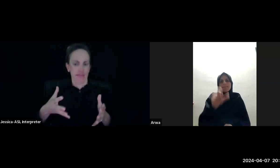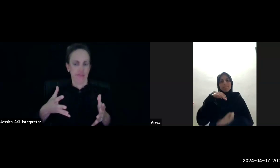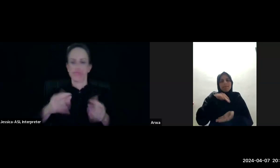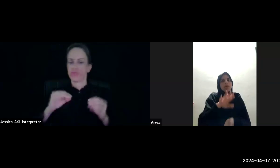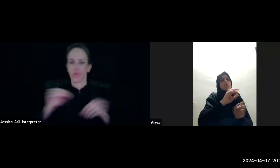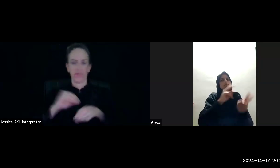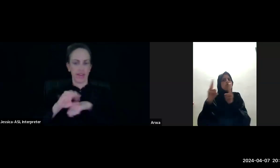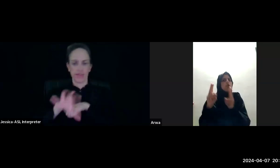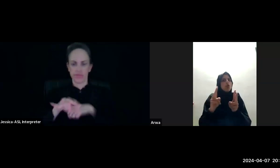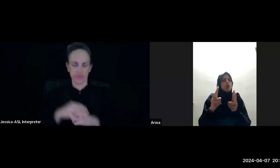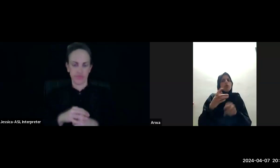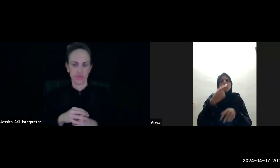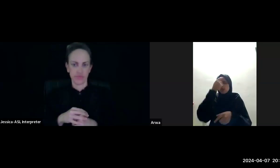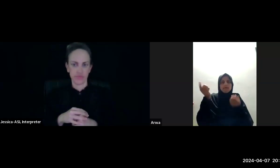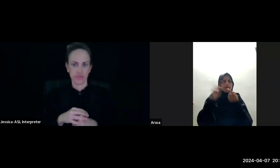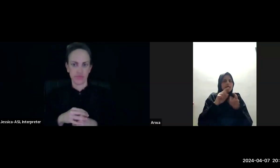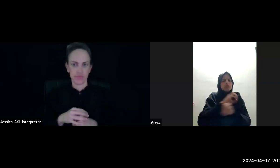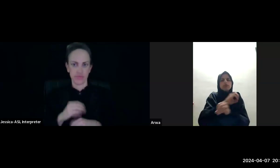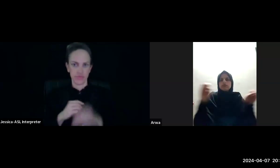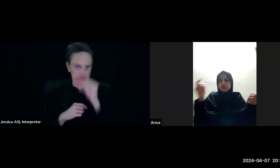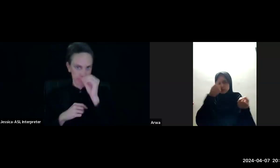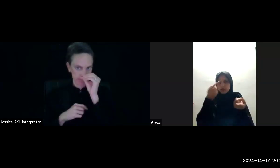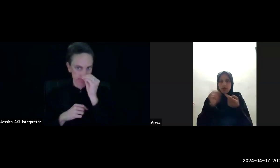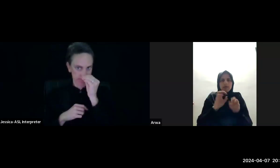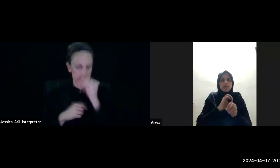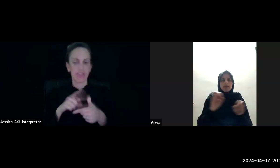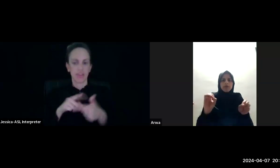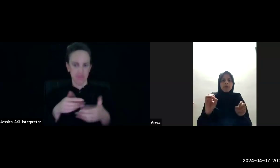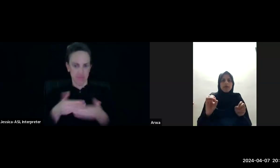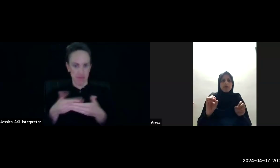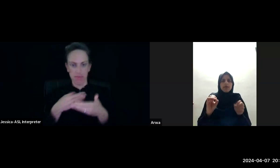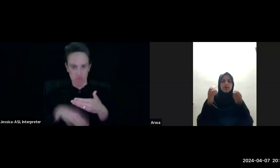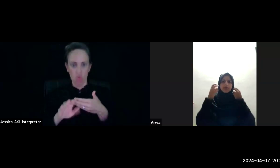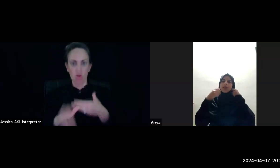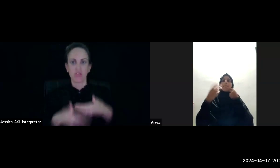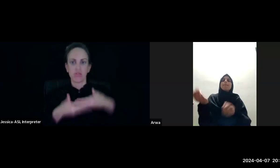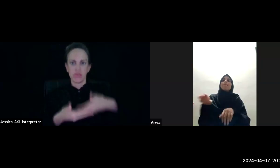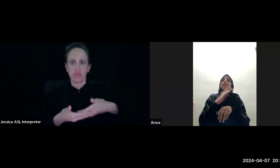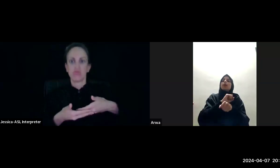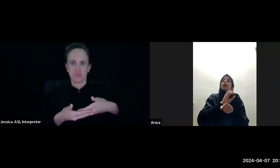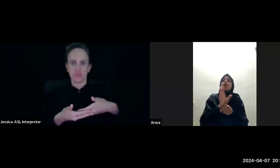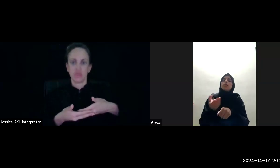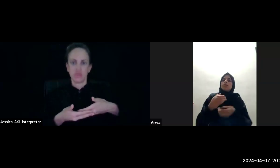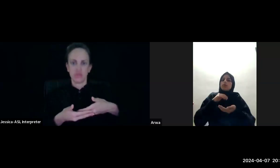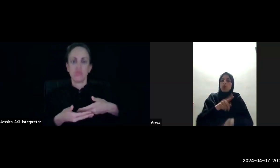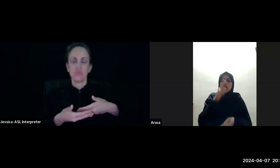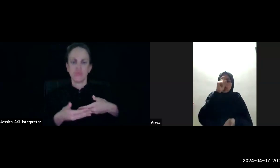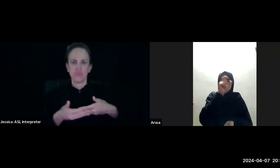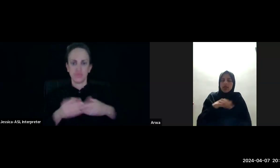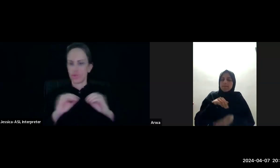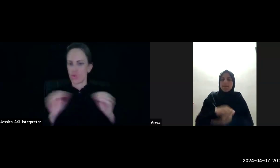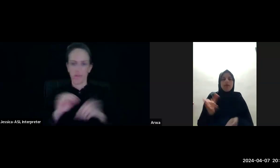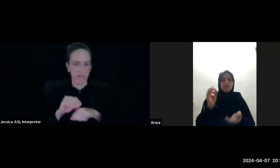year and a half in the middle of pandemic it was born. second pandemic wave. and the reason I brought